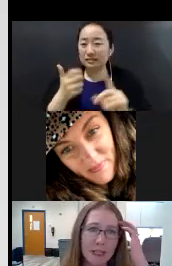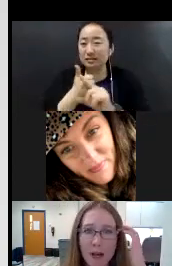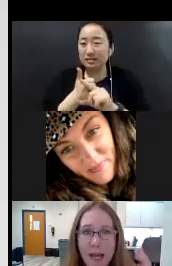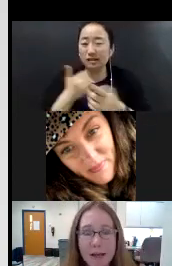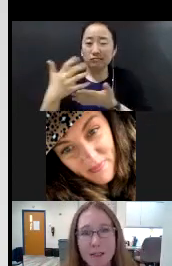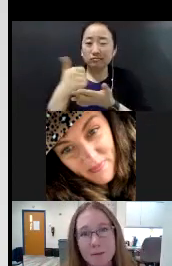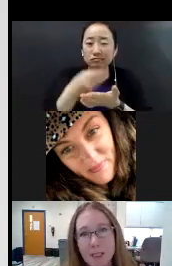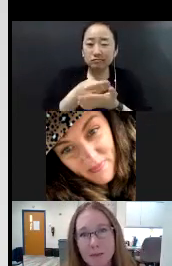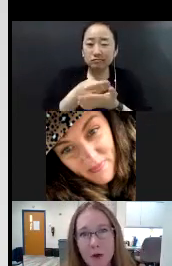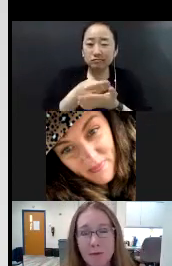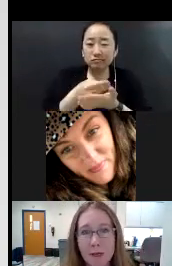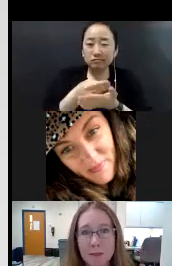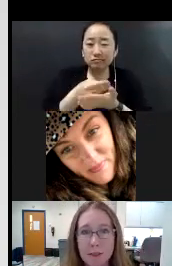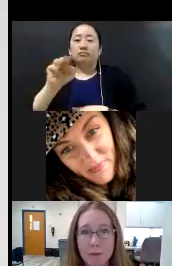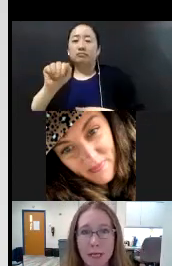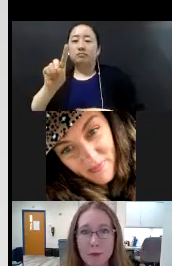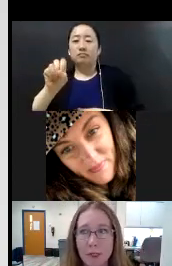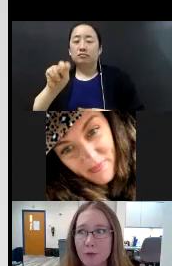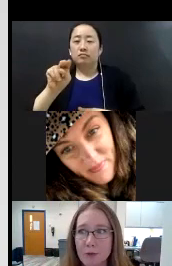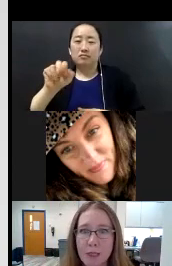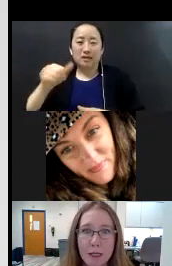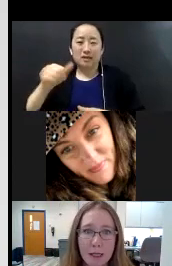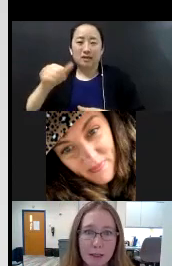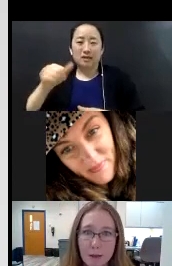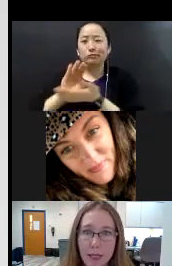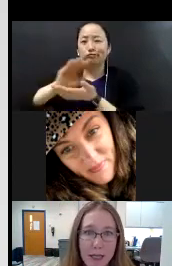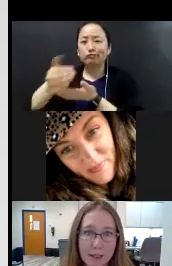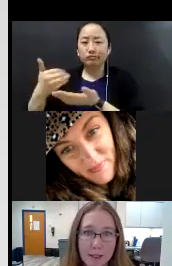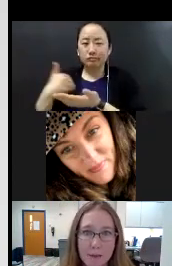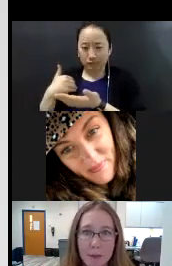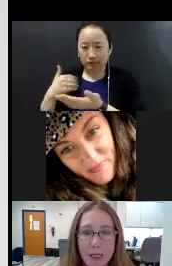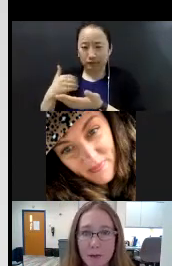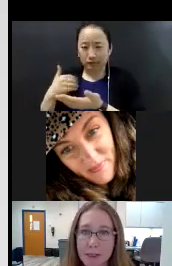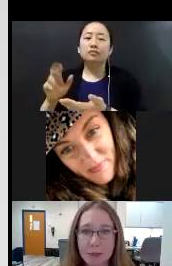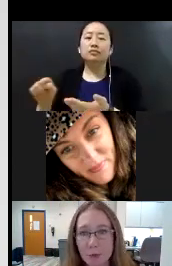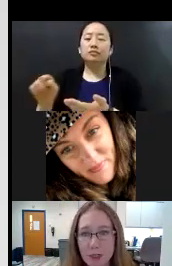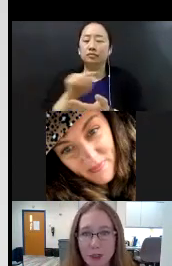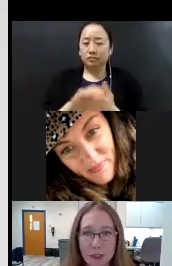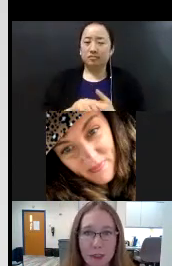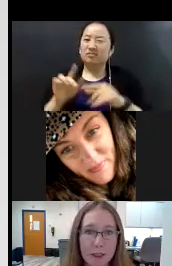MADONNA HAS SOME SMALL FUNDS WE ARE ABLE TO USE IN SOME CASES DEPENDING ON THE SITUATION.